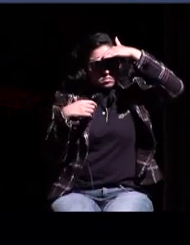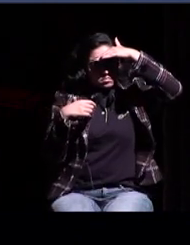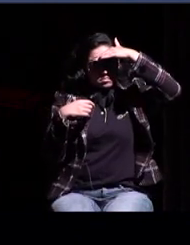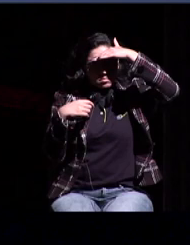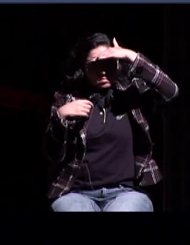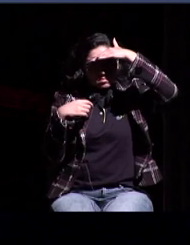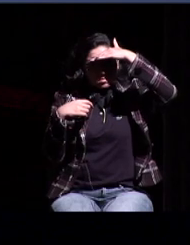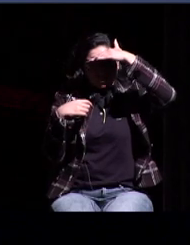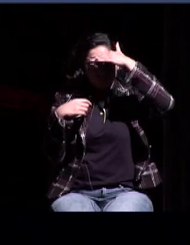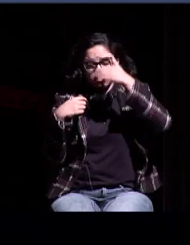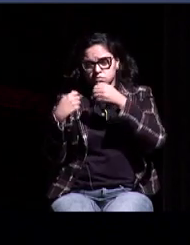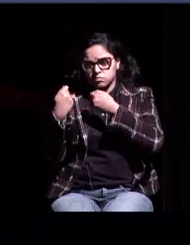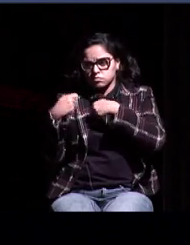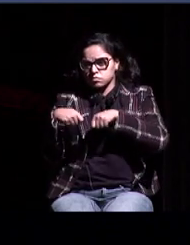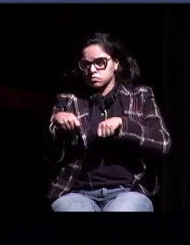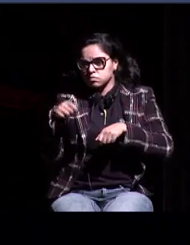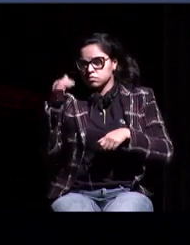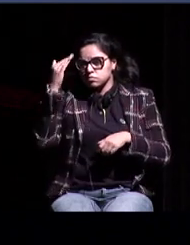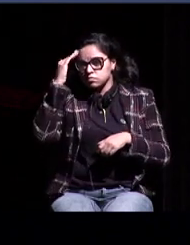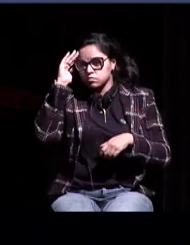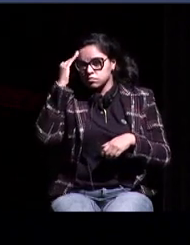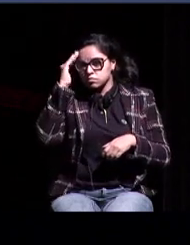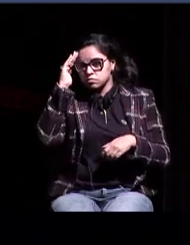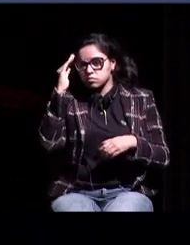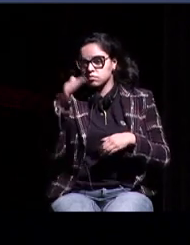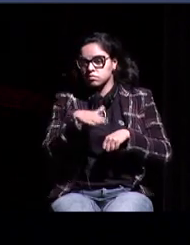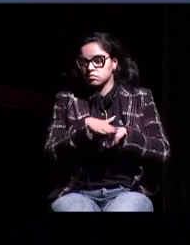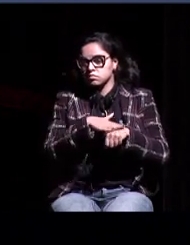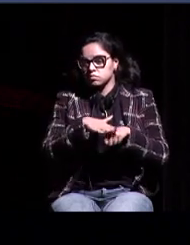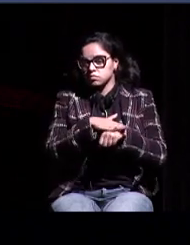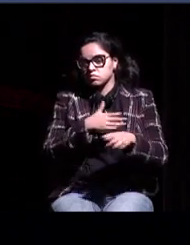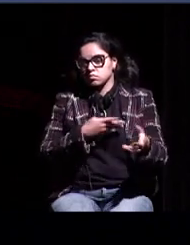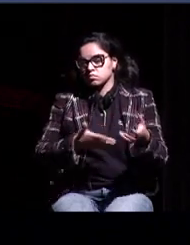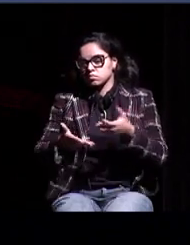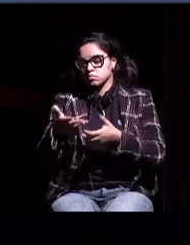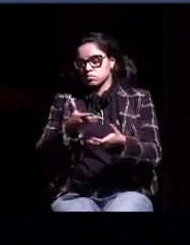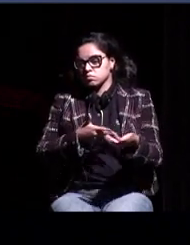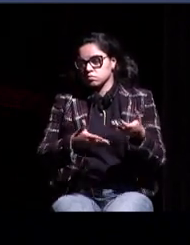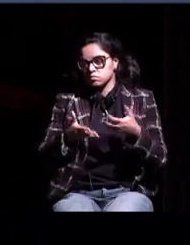understand each other so we can understand